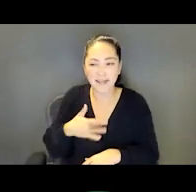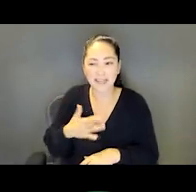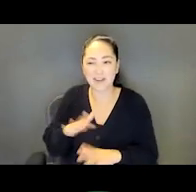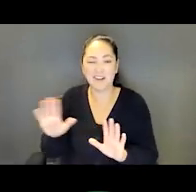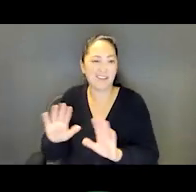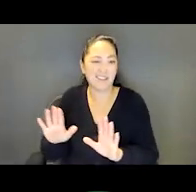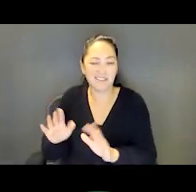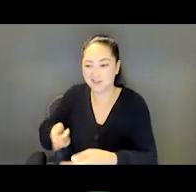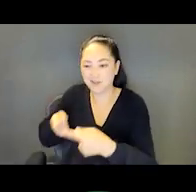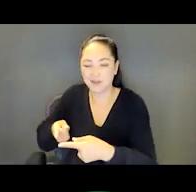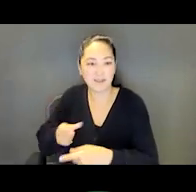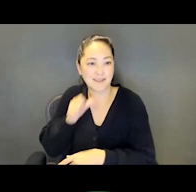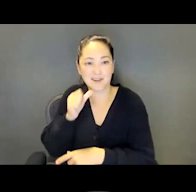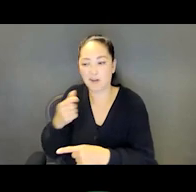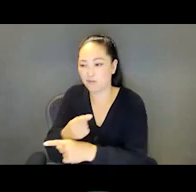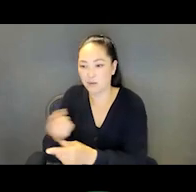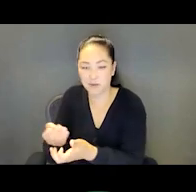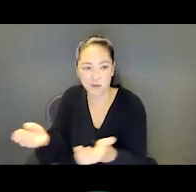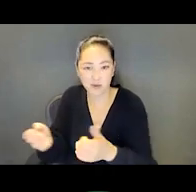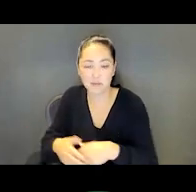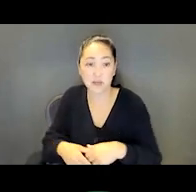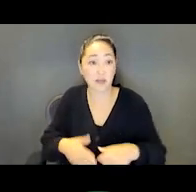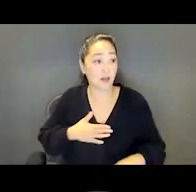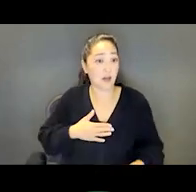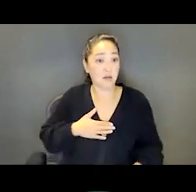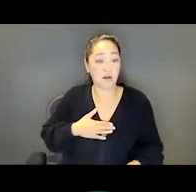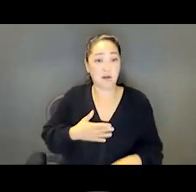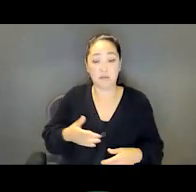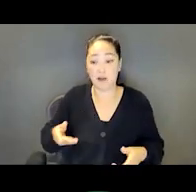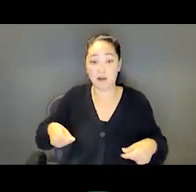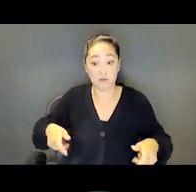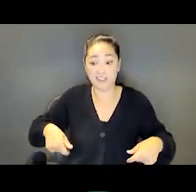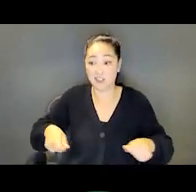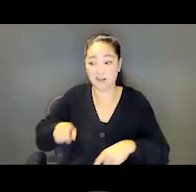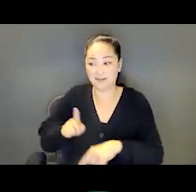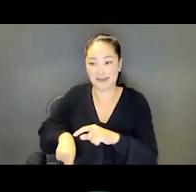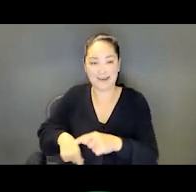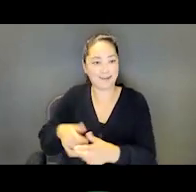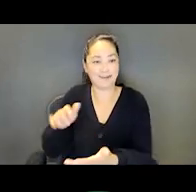no proper equipment like My manual wheelchair won't be able to go into a trail, but they don't know that they